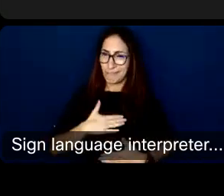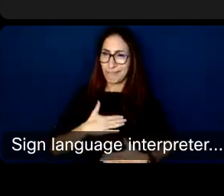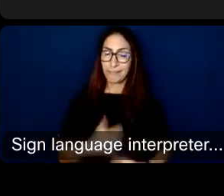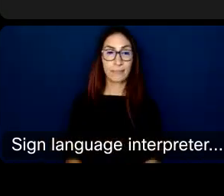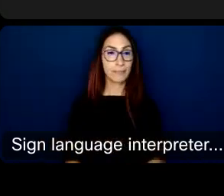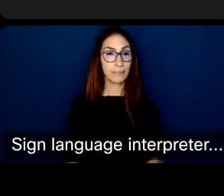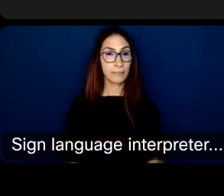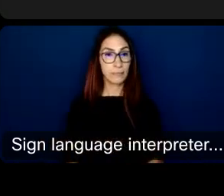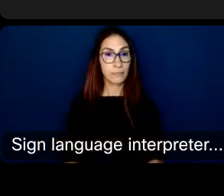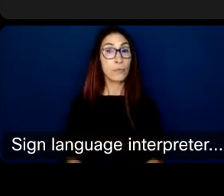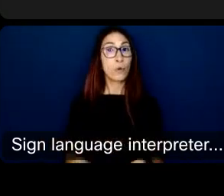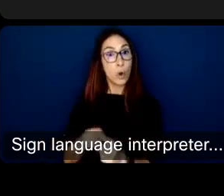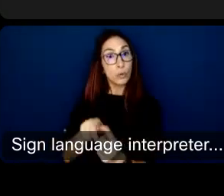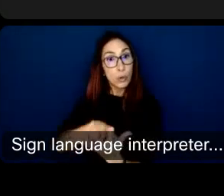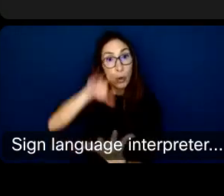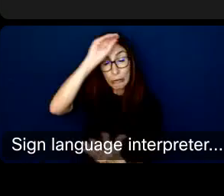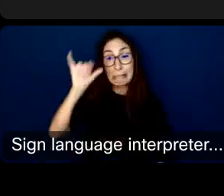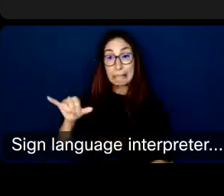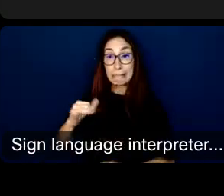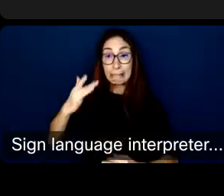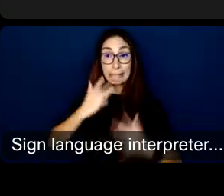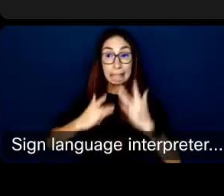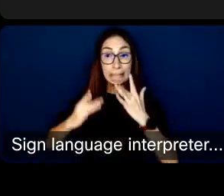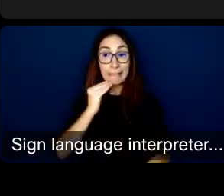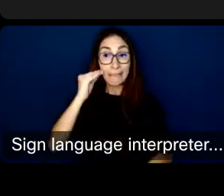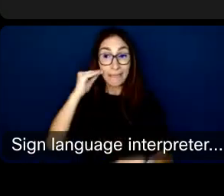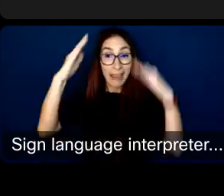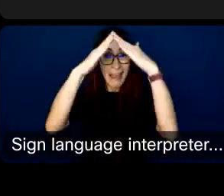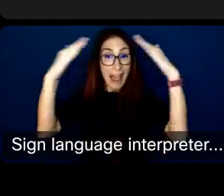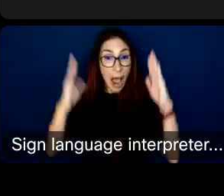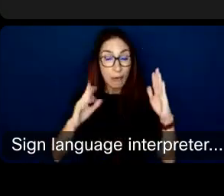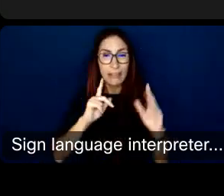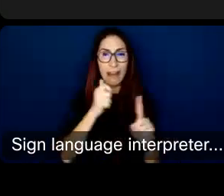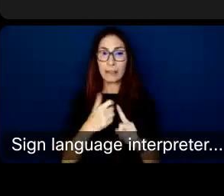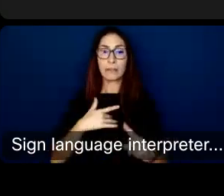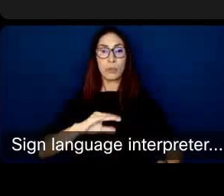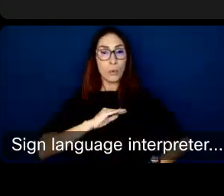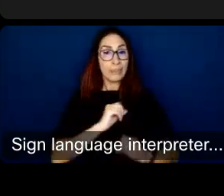that's safe and affordable, access to food and nutrition,